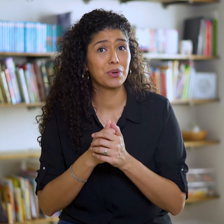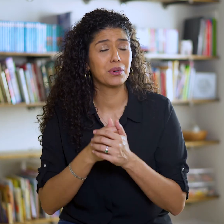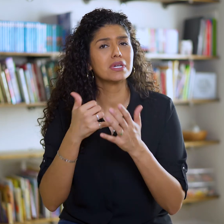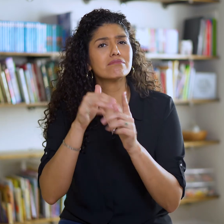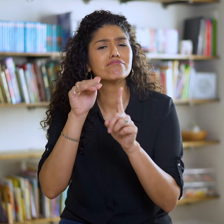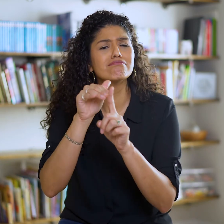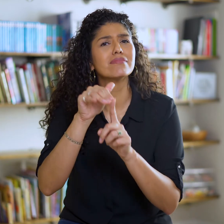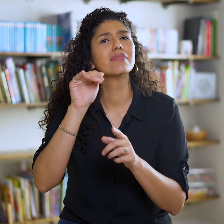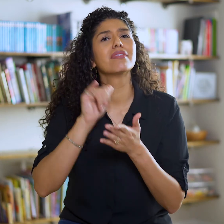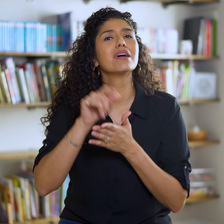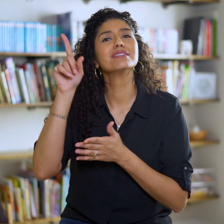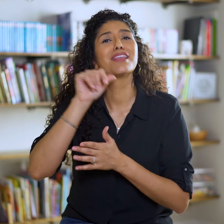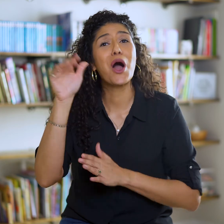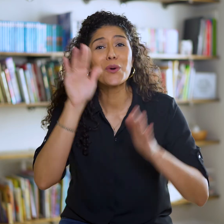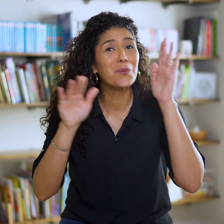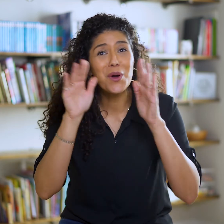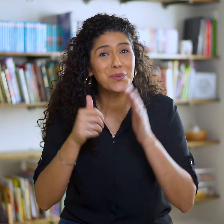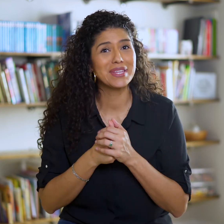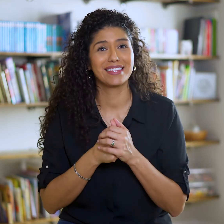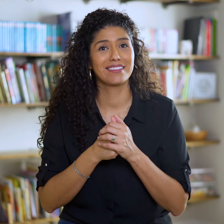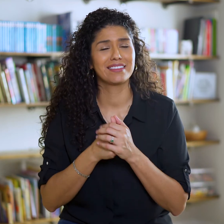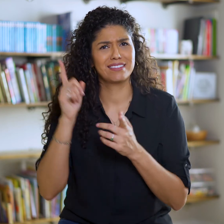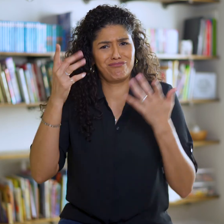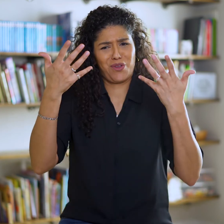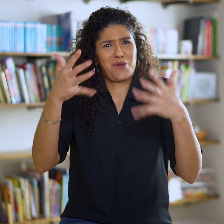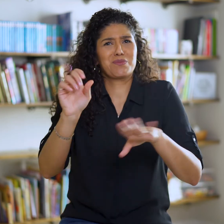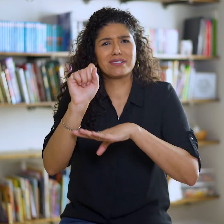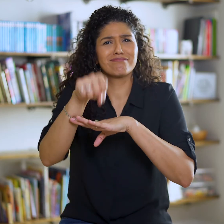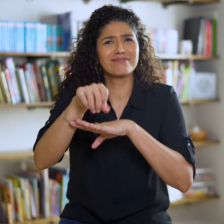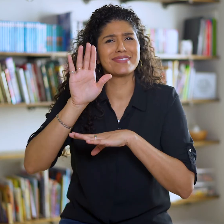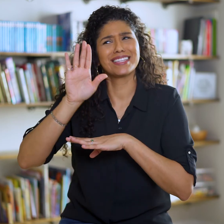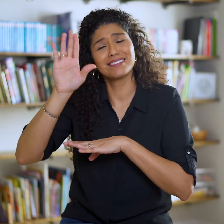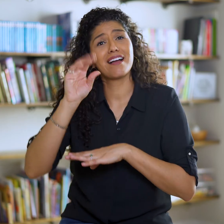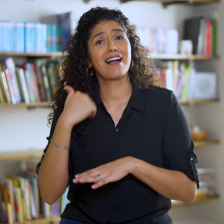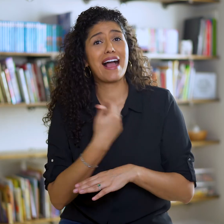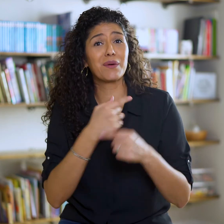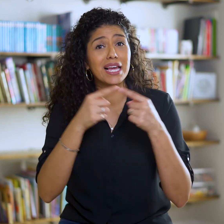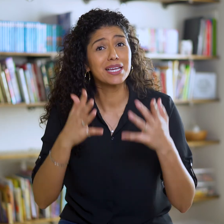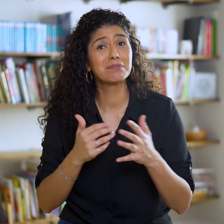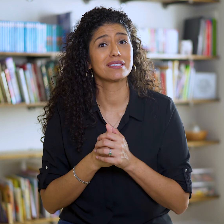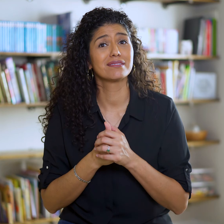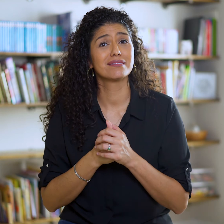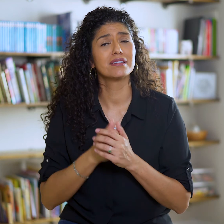it serves as a reminder that He’s not worried. He has defeated His and our enemies.